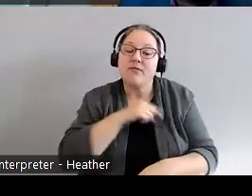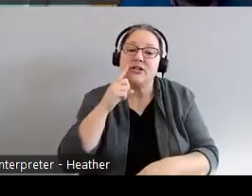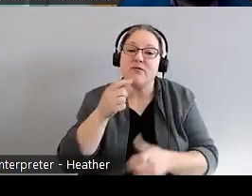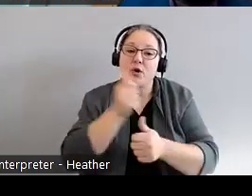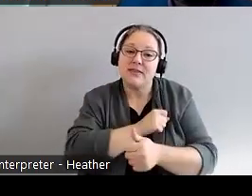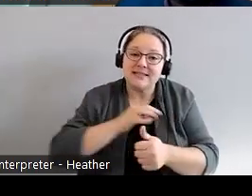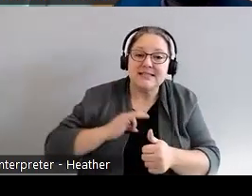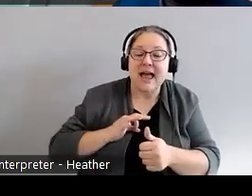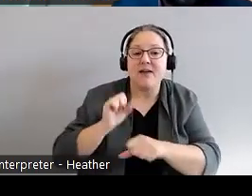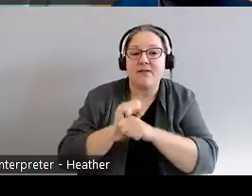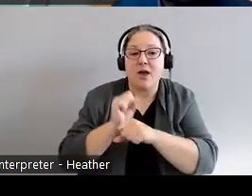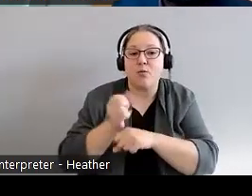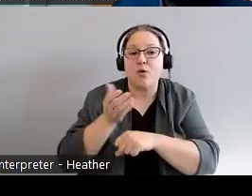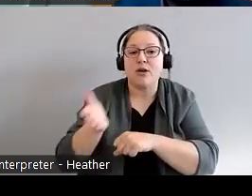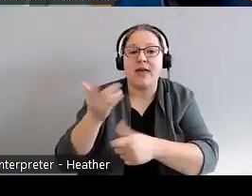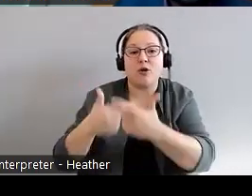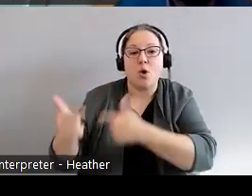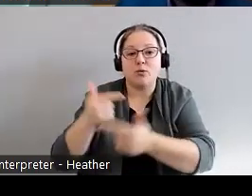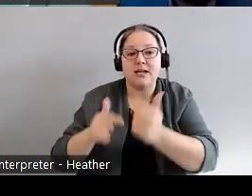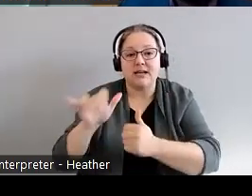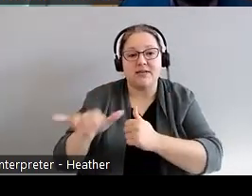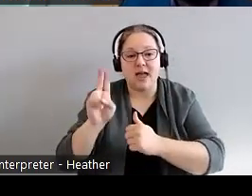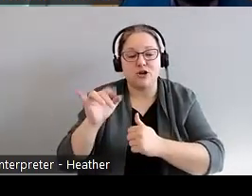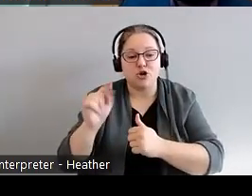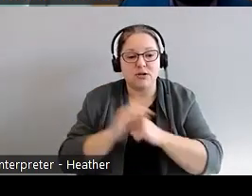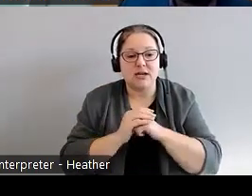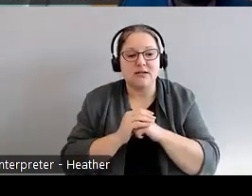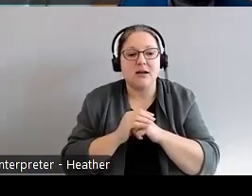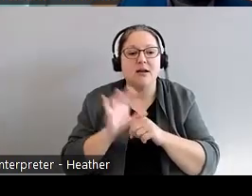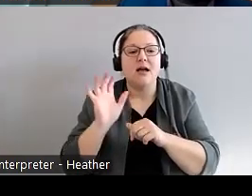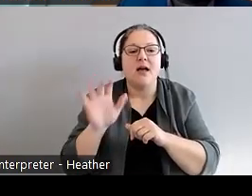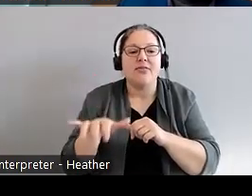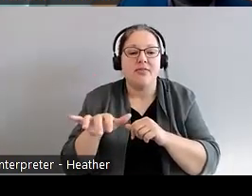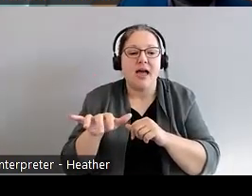to be working and rotating through that unit. the education committee uh had something to do with